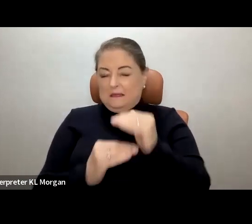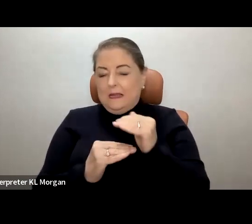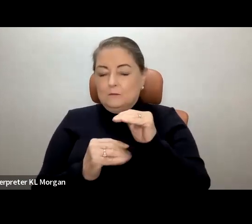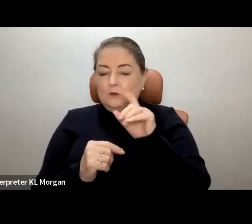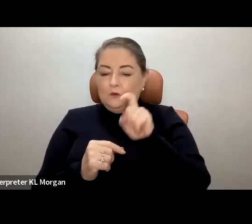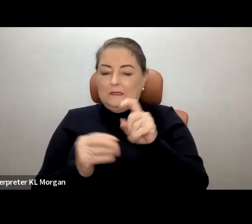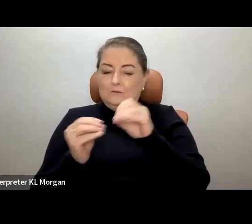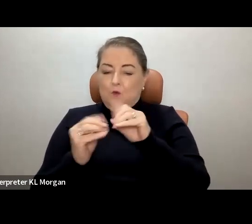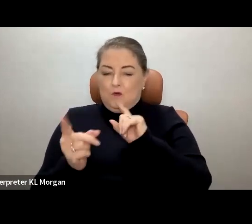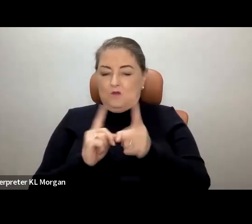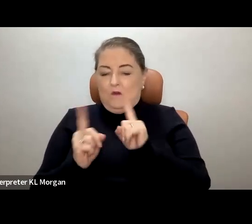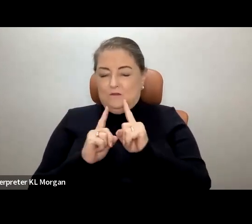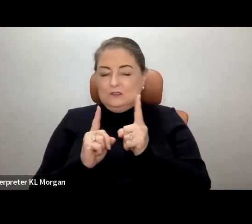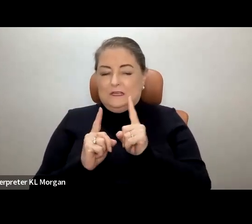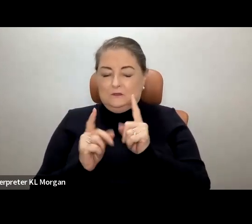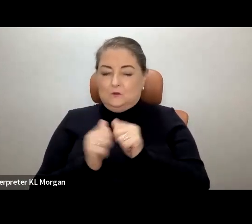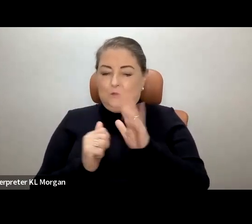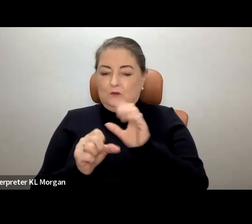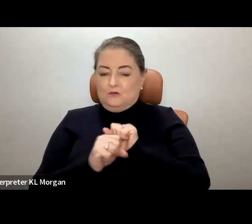conversations with your colleagues. Who are you Using it